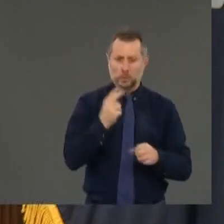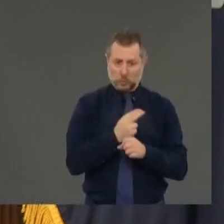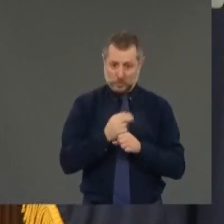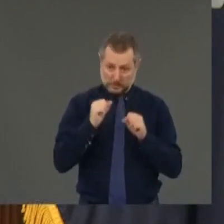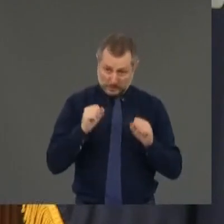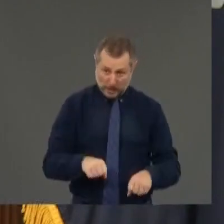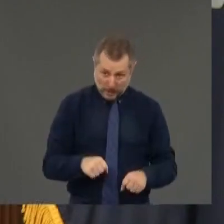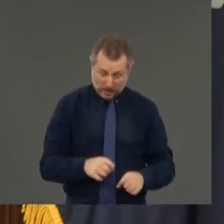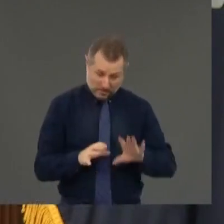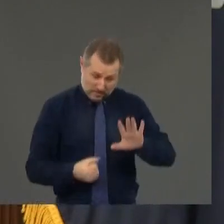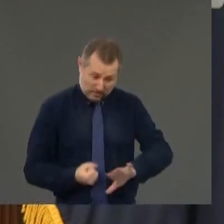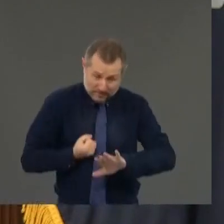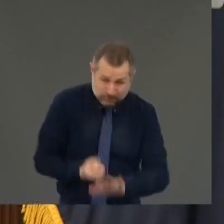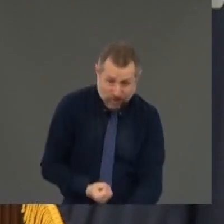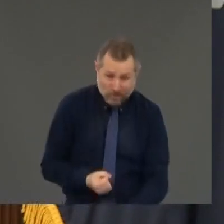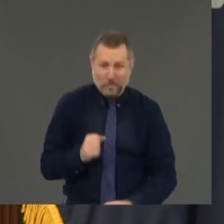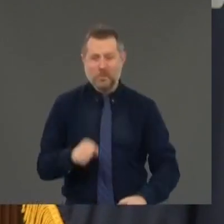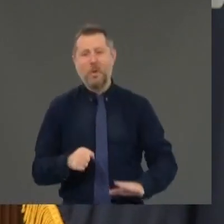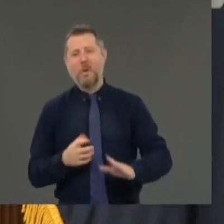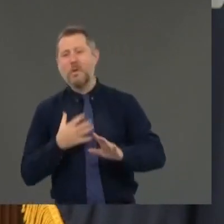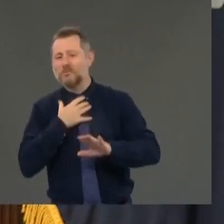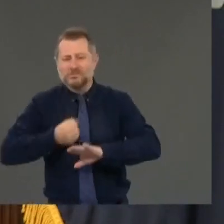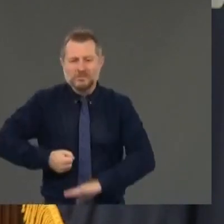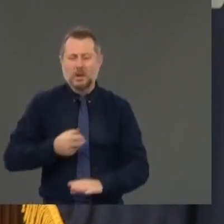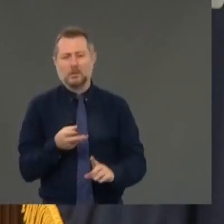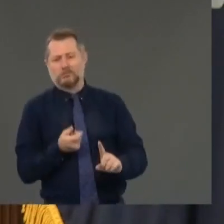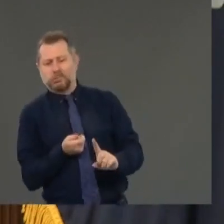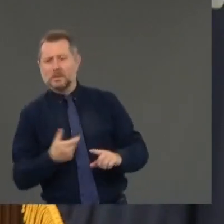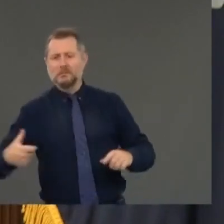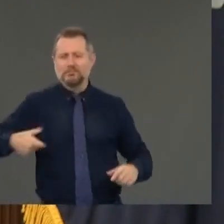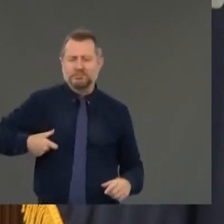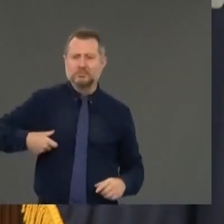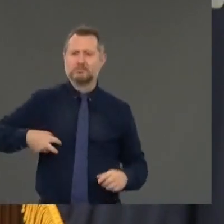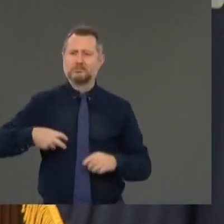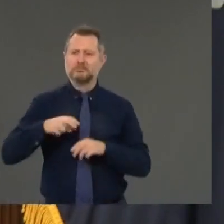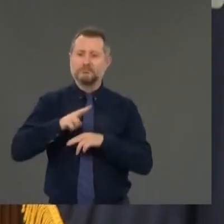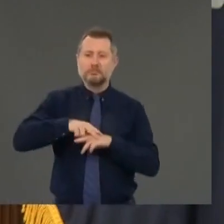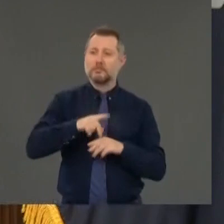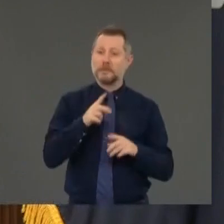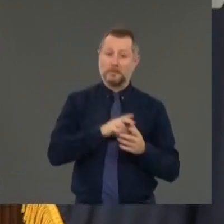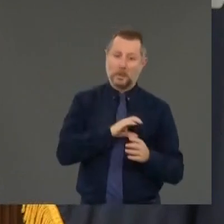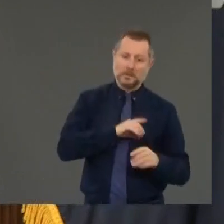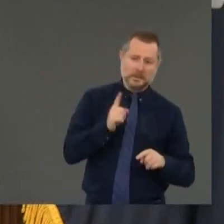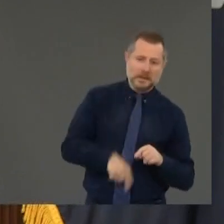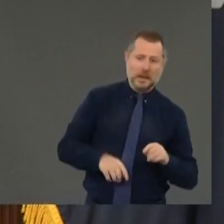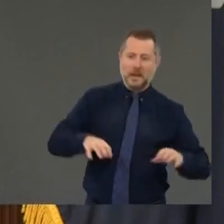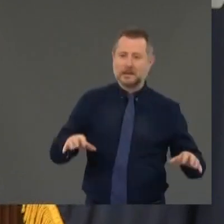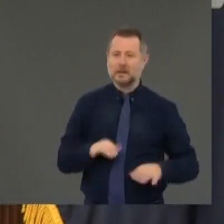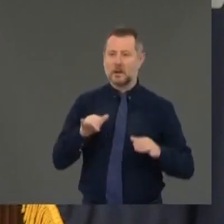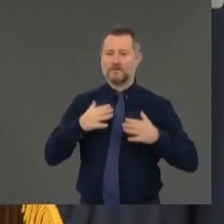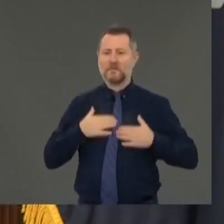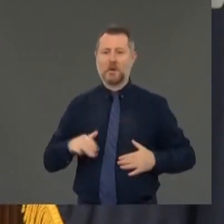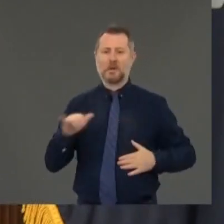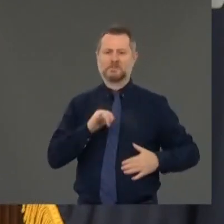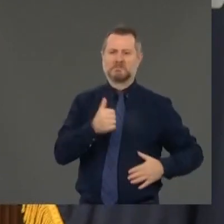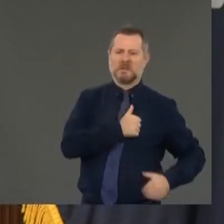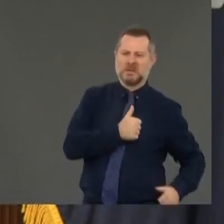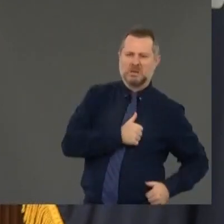WHAT'S OUR USE OF FORCE POLICY.